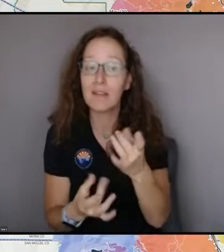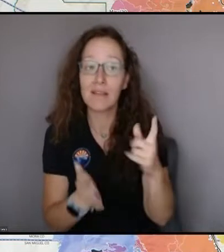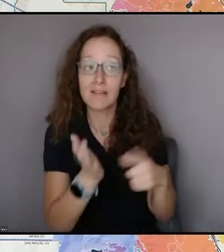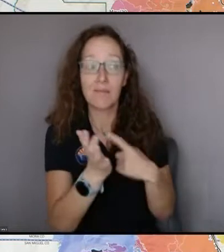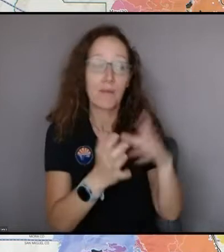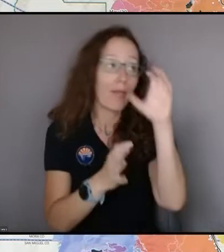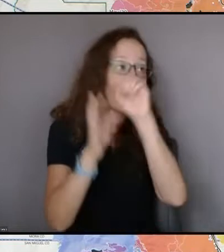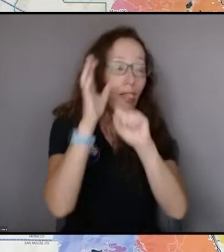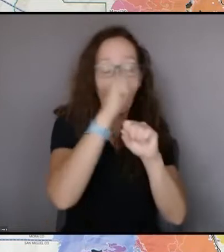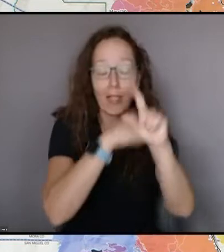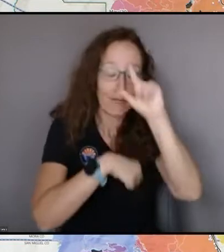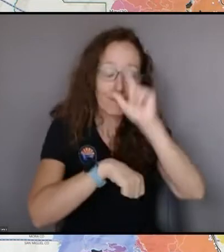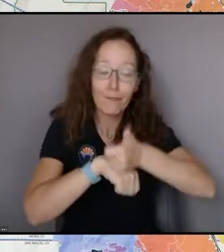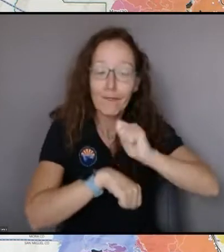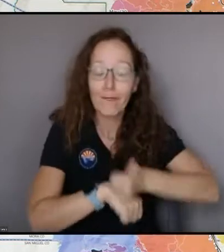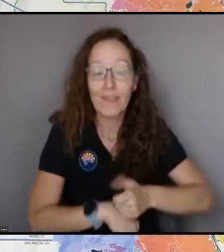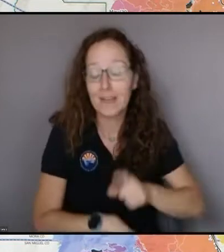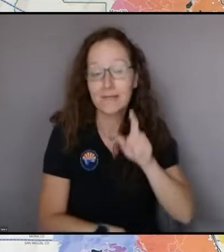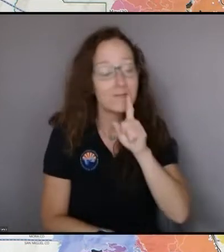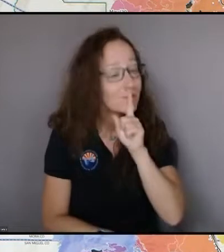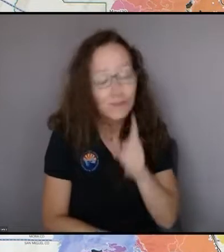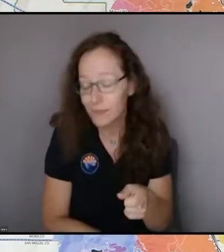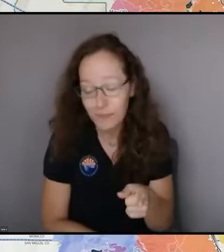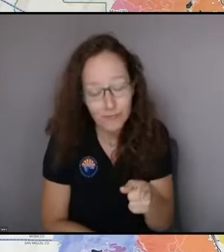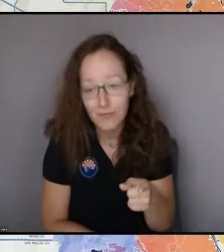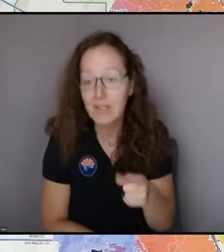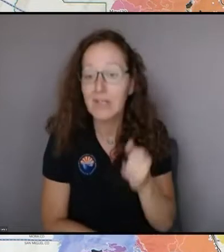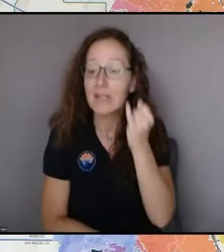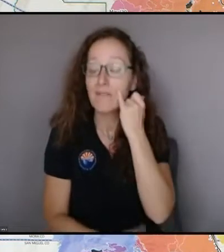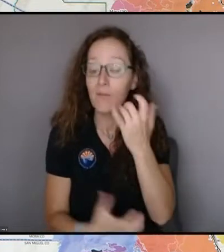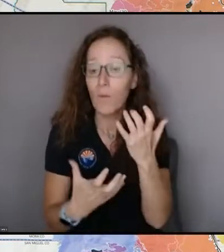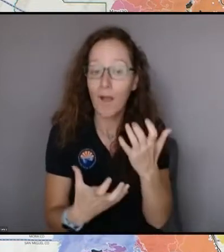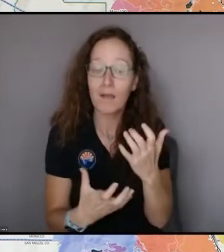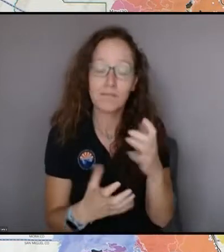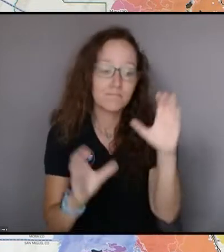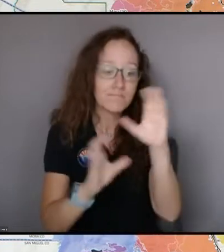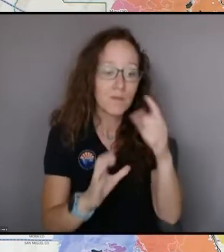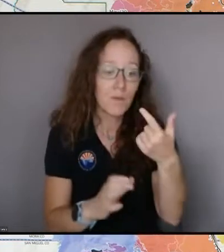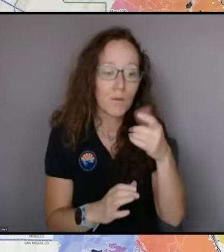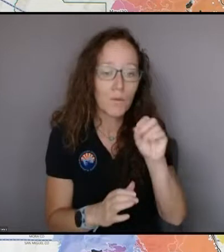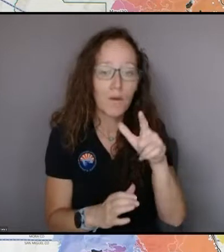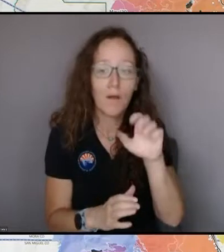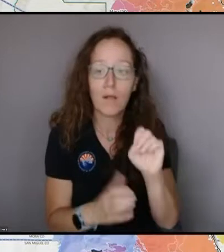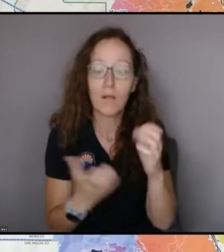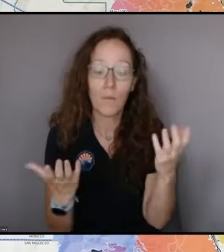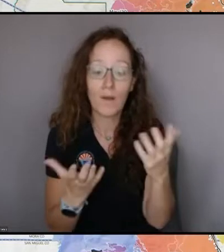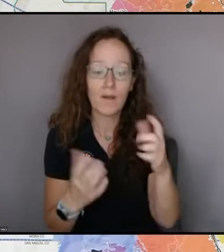exist. And the other thing is that we make mental shortcuts. Which are really useful 'heuristics' they're called.